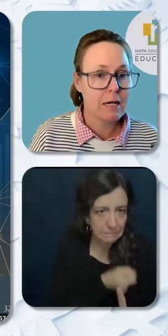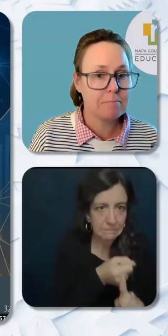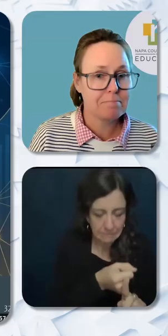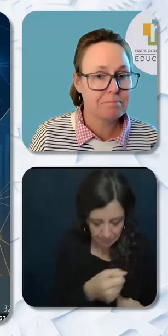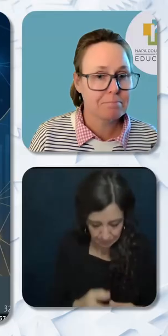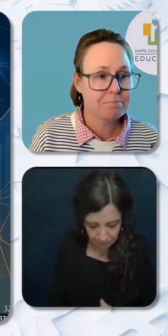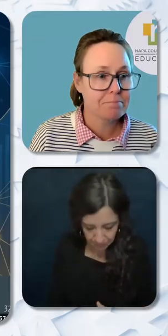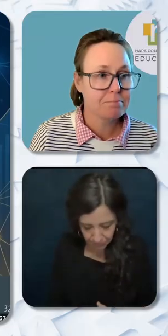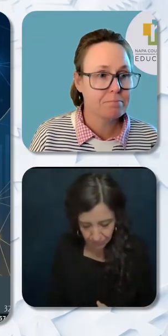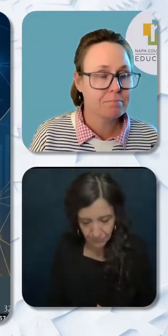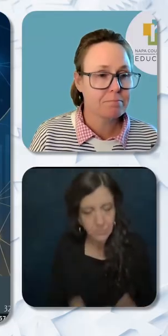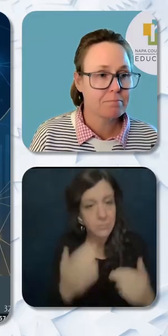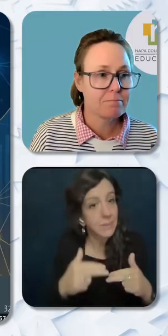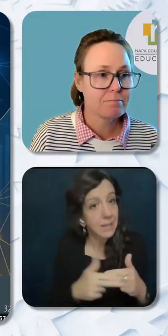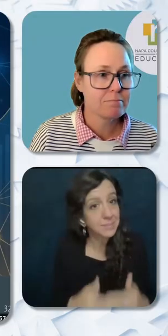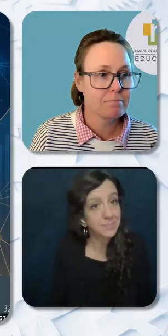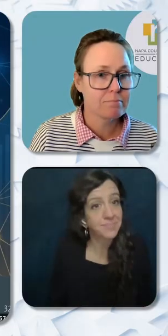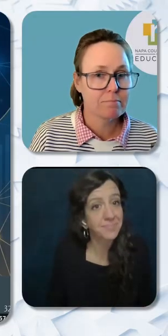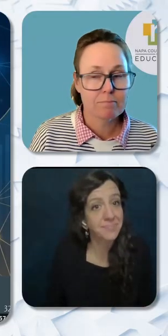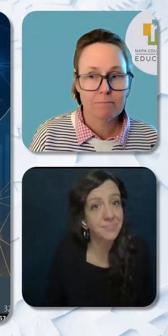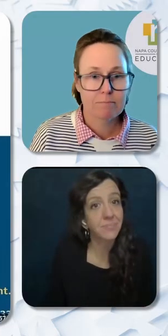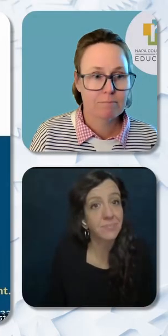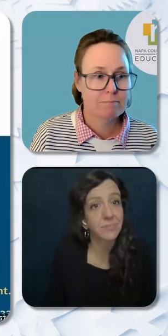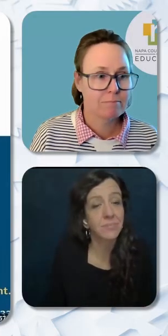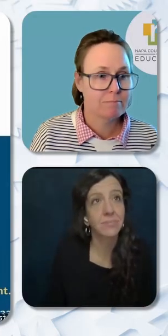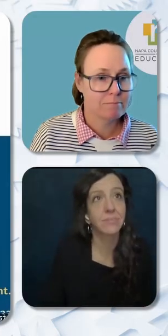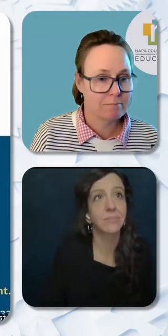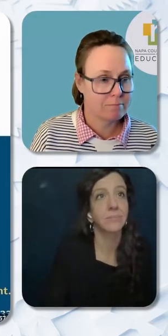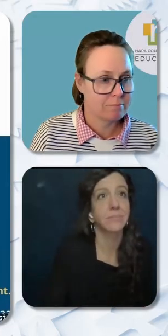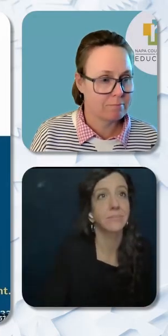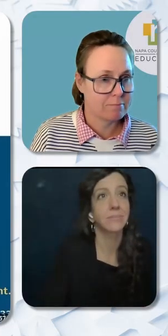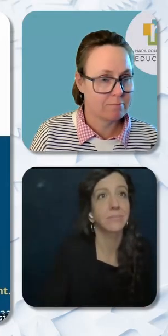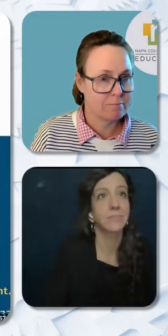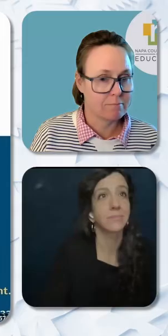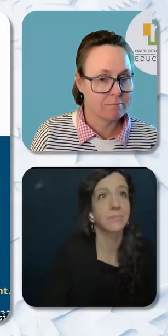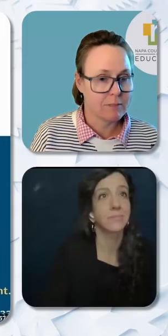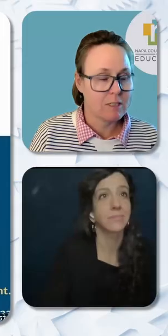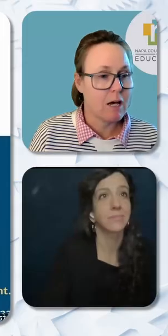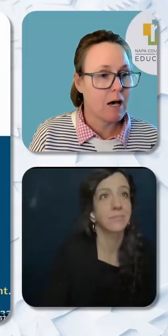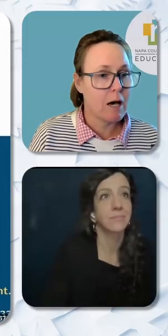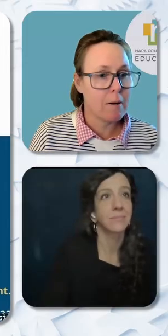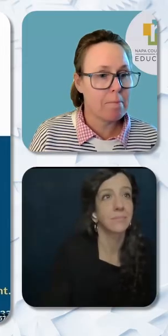Next slide.